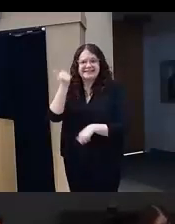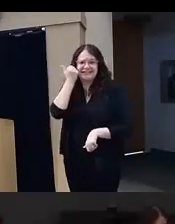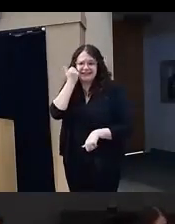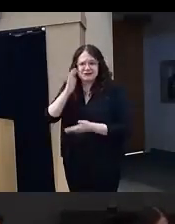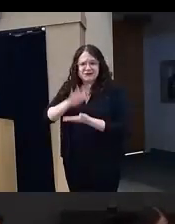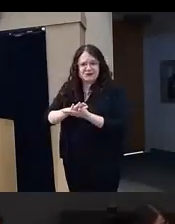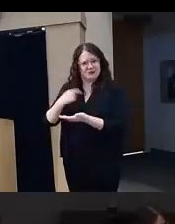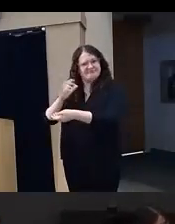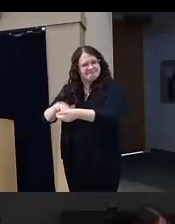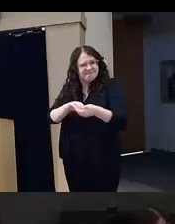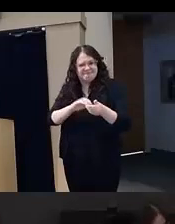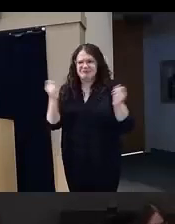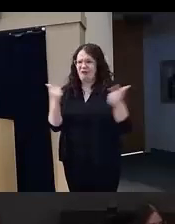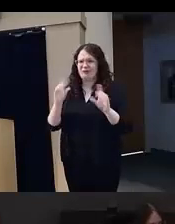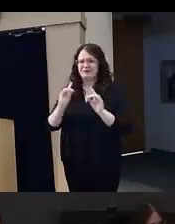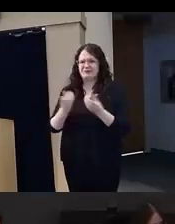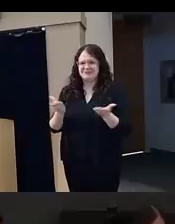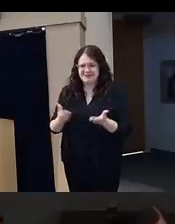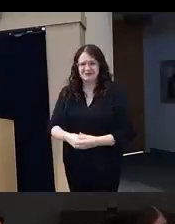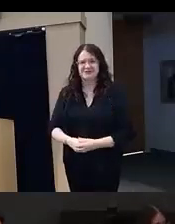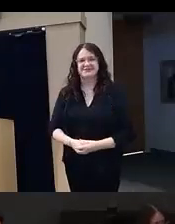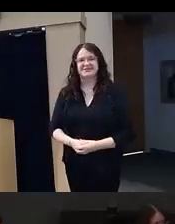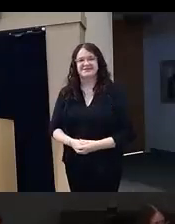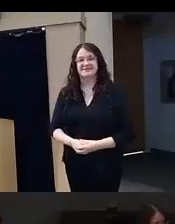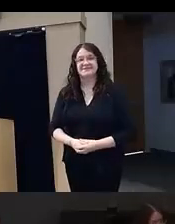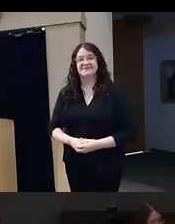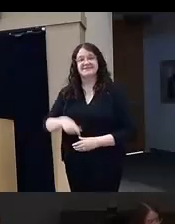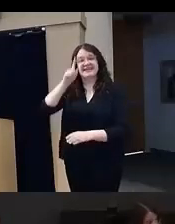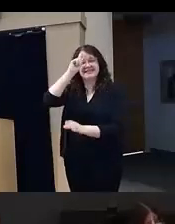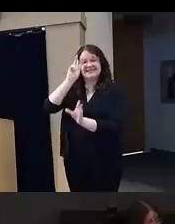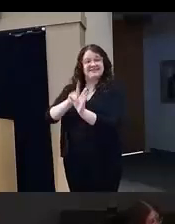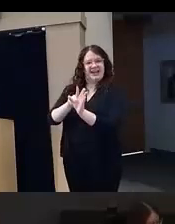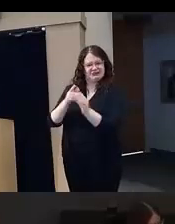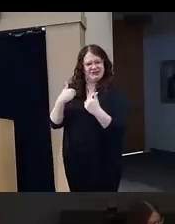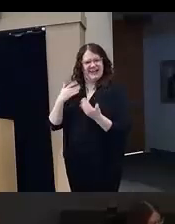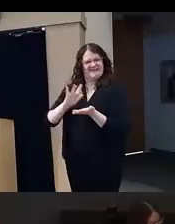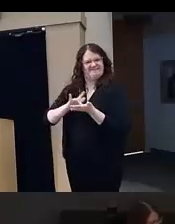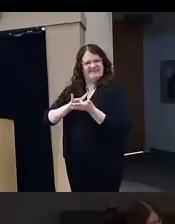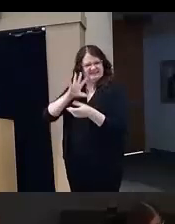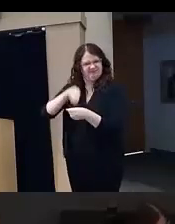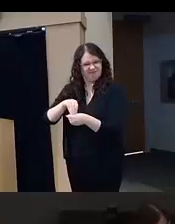you know medicine in Psychiatry is in fact a national Benchmark program that really